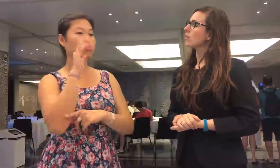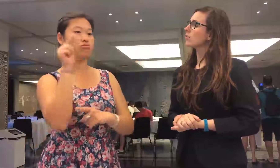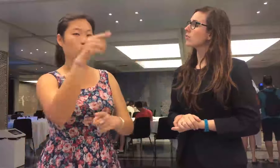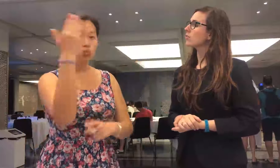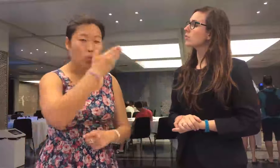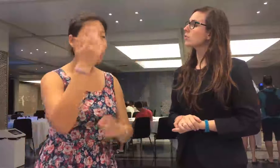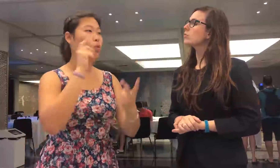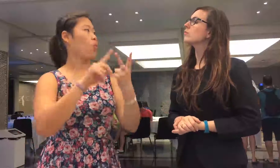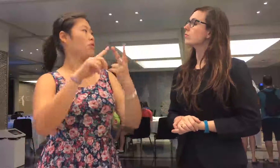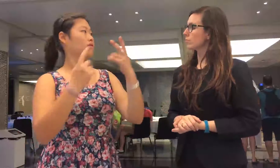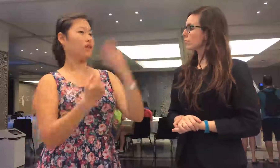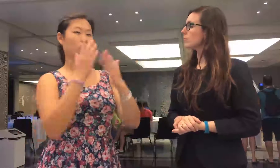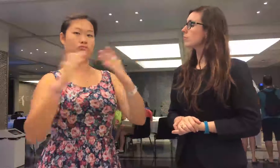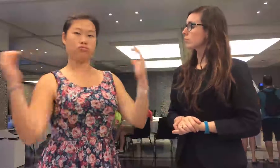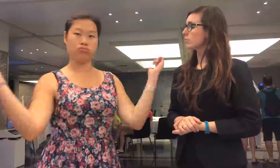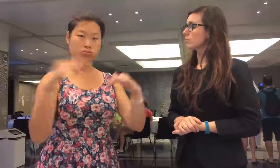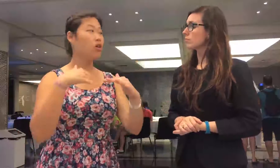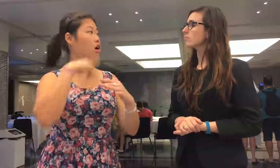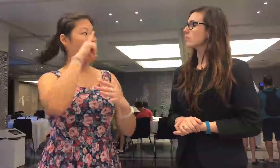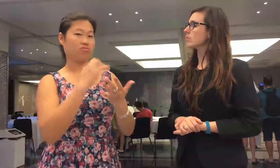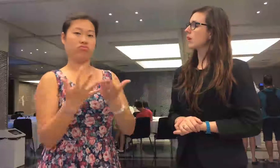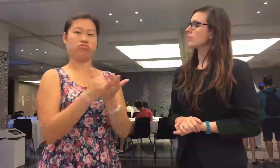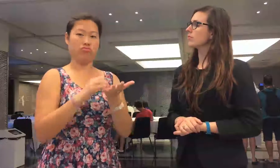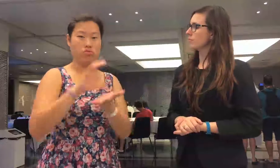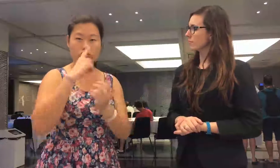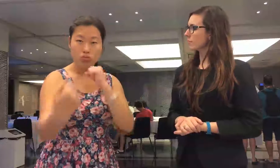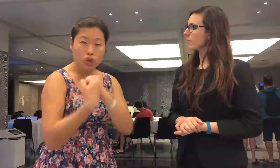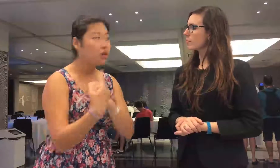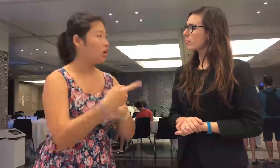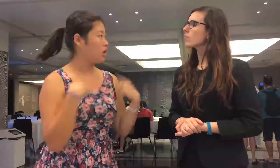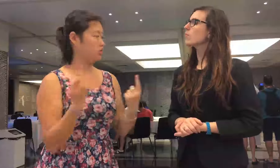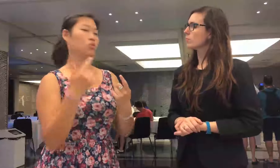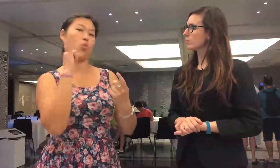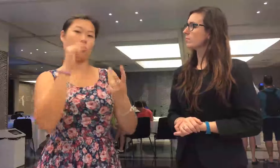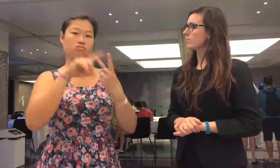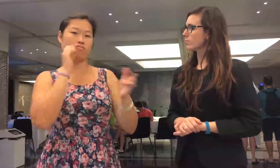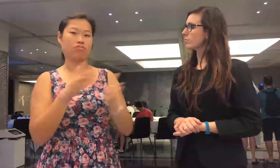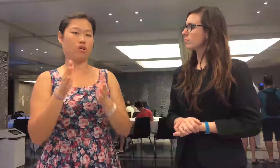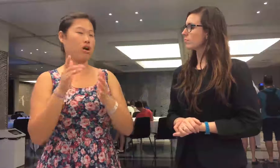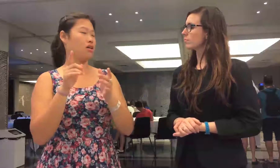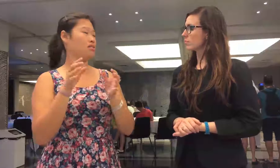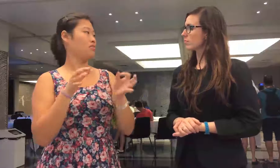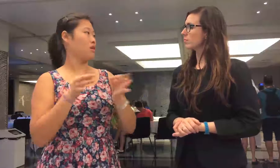in the hope that people will support our cause financially. I'm also planning barbecue fundraisers too,